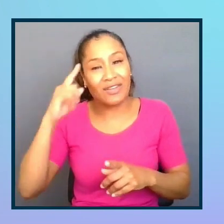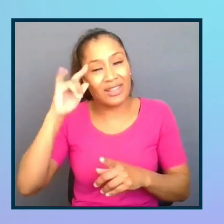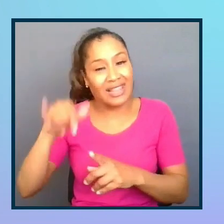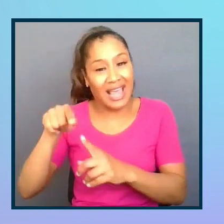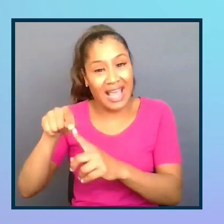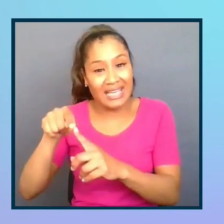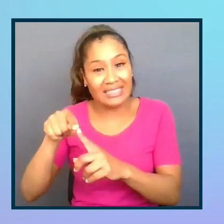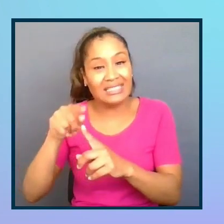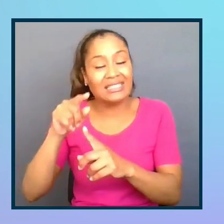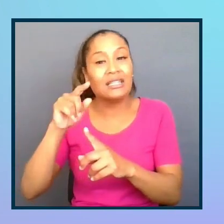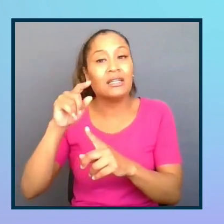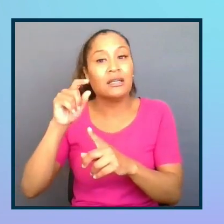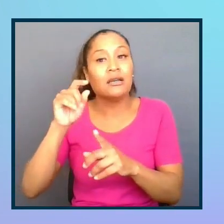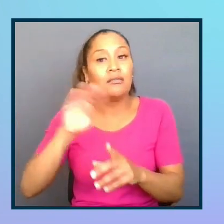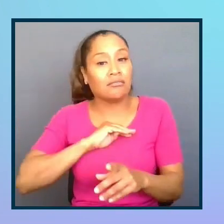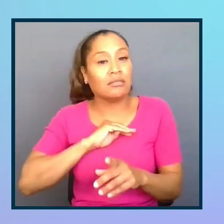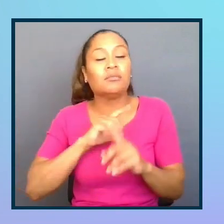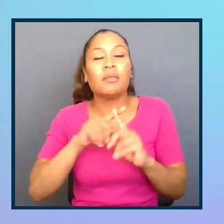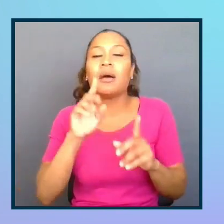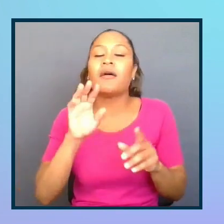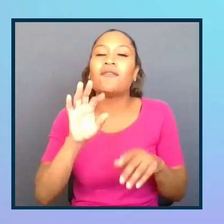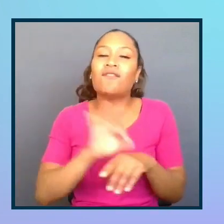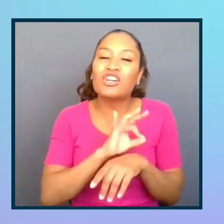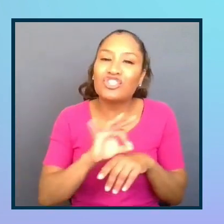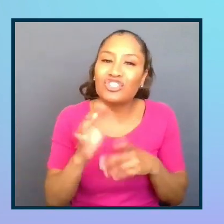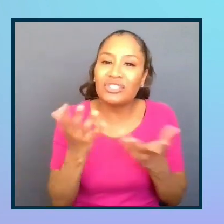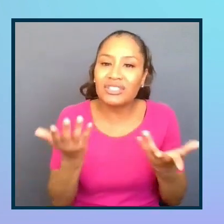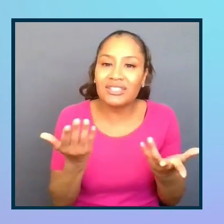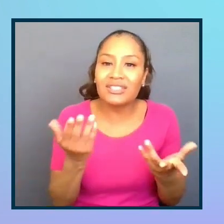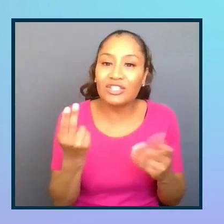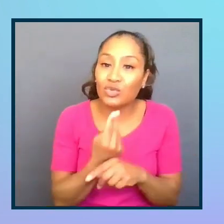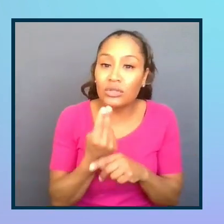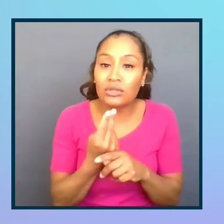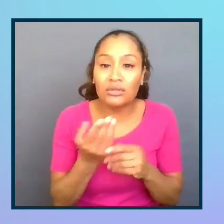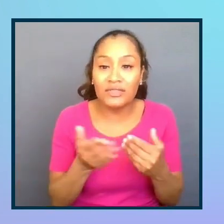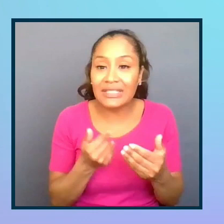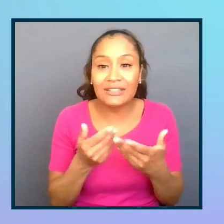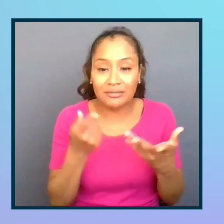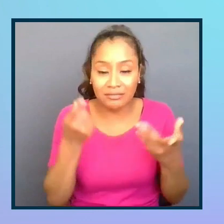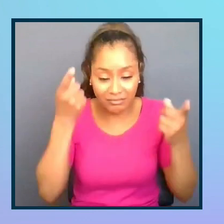meaningful, usable for all those different sort of functional needs, use without vision,